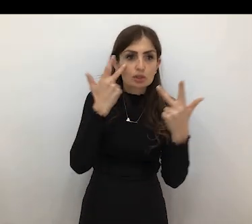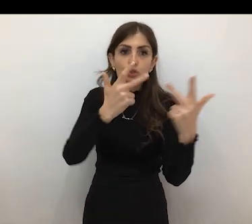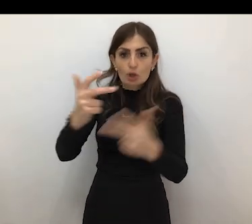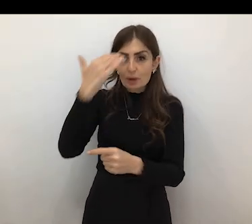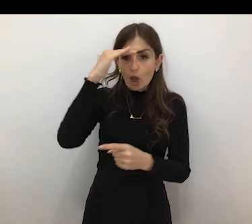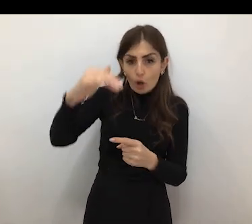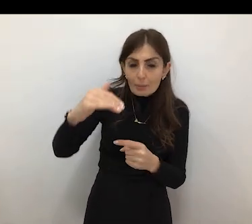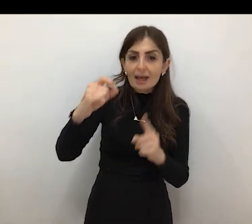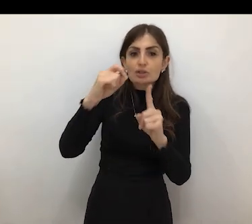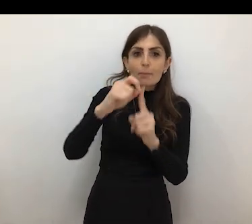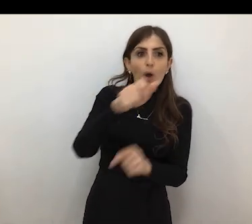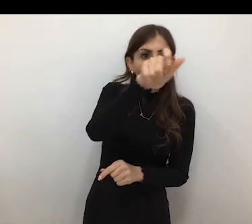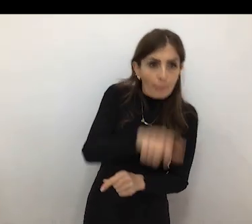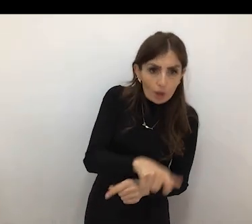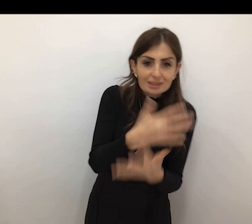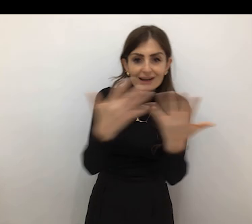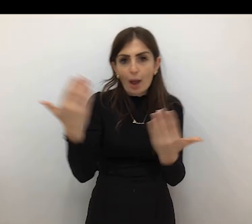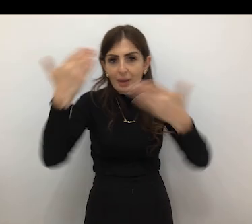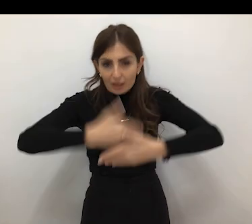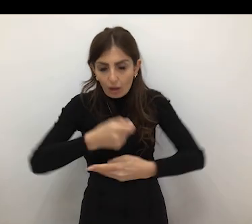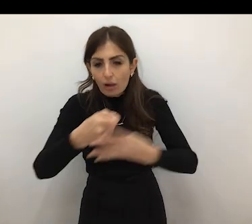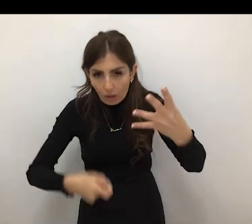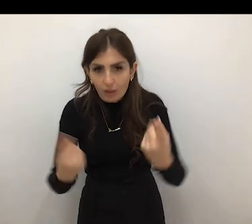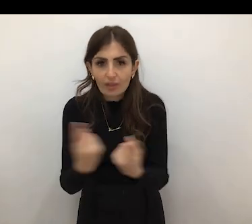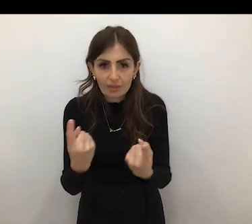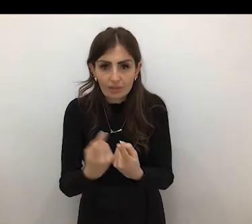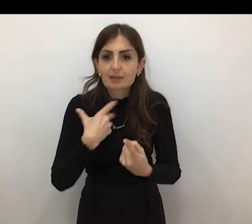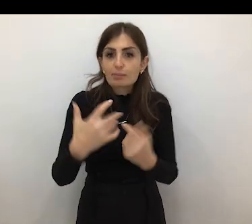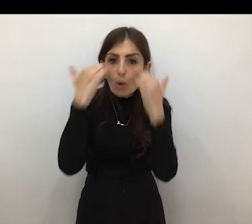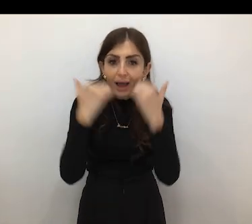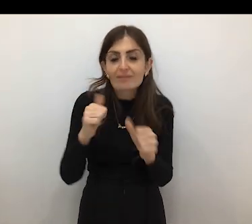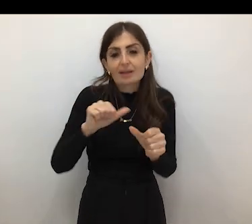the accommodation cost per person and number of nights, and so on. Your application is likely to